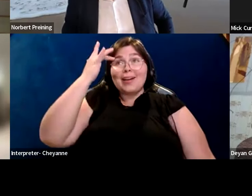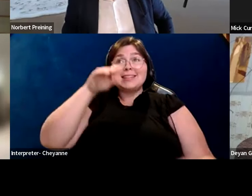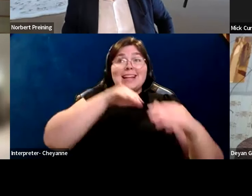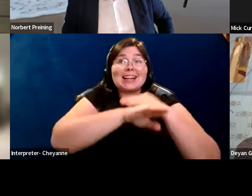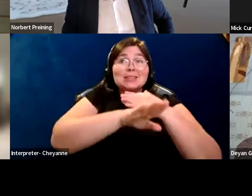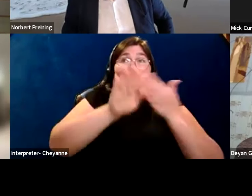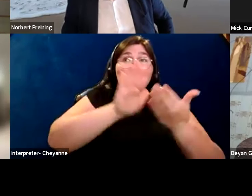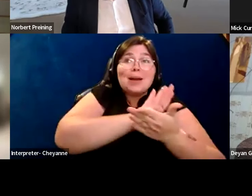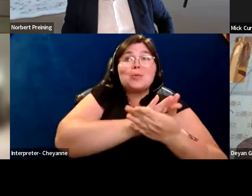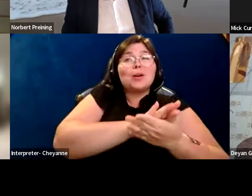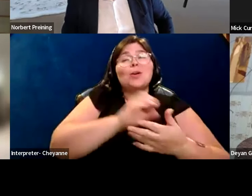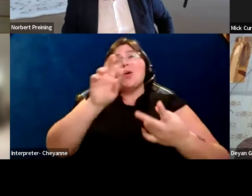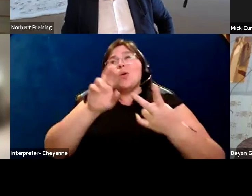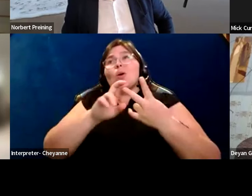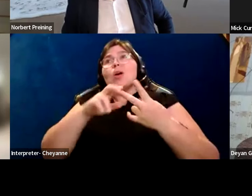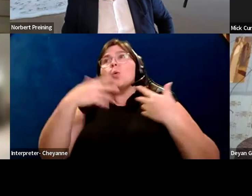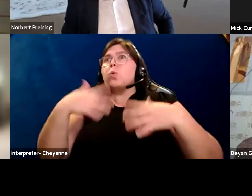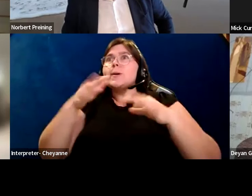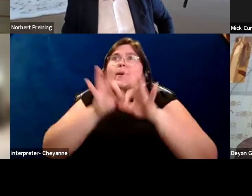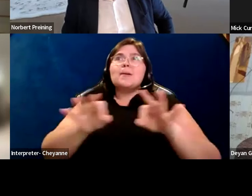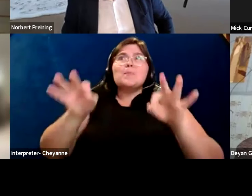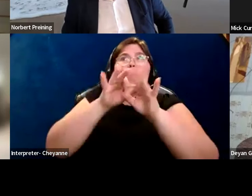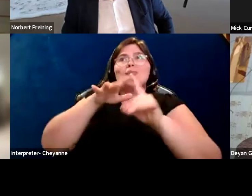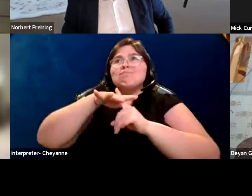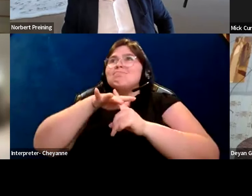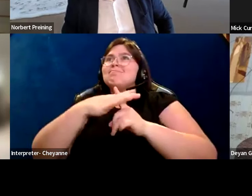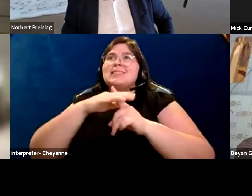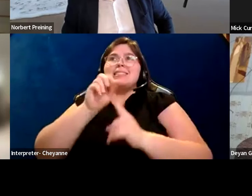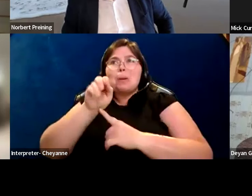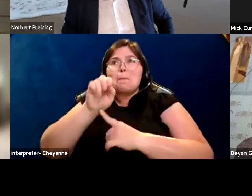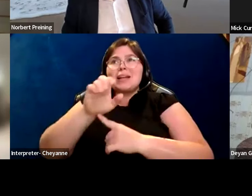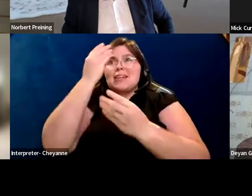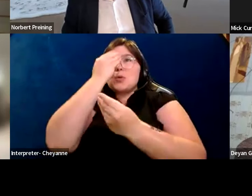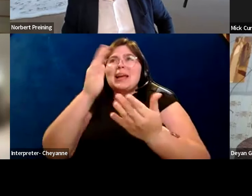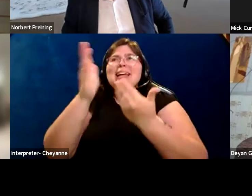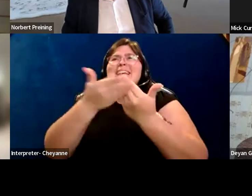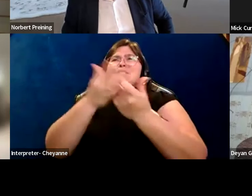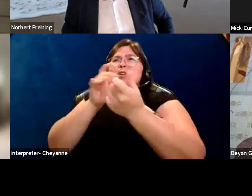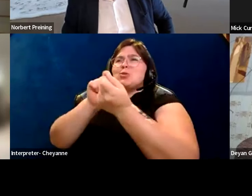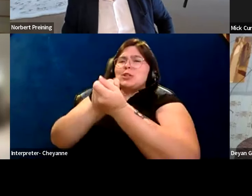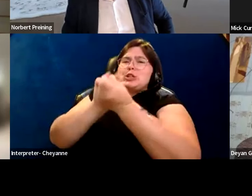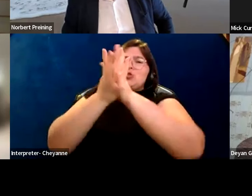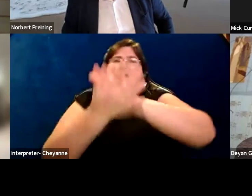that contain rich semantic information are easier to transform and index into very--